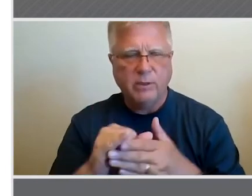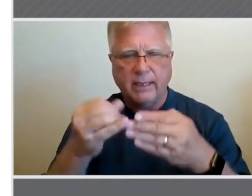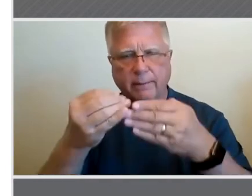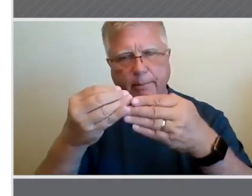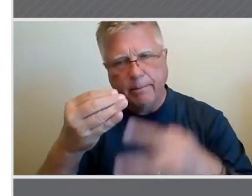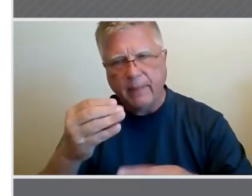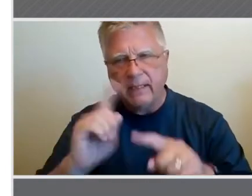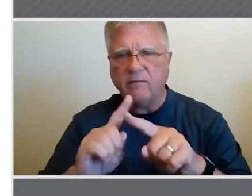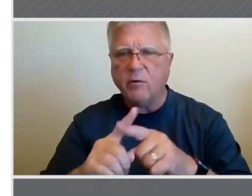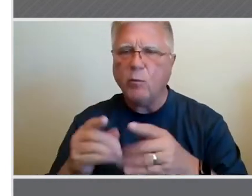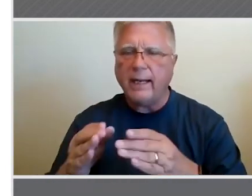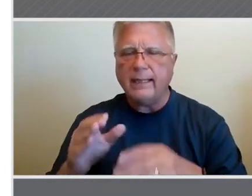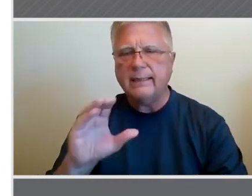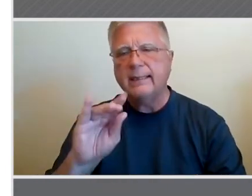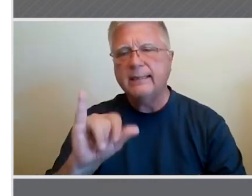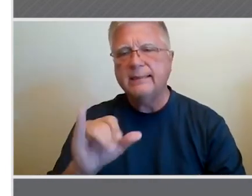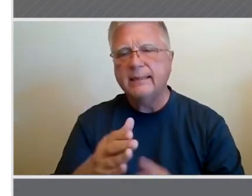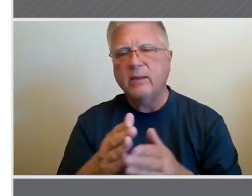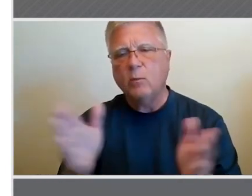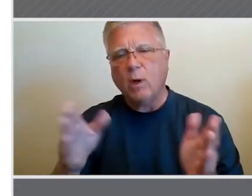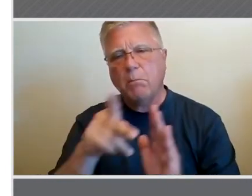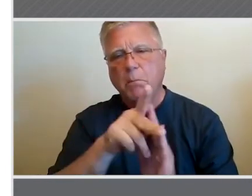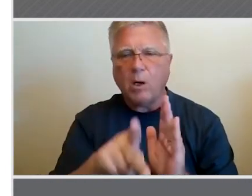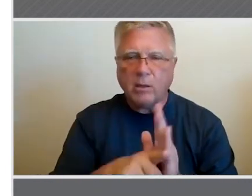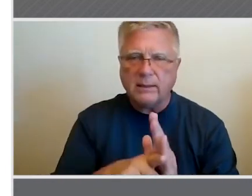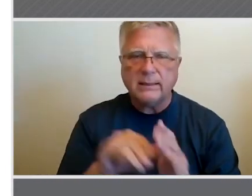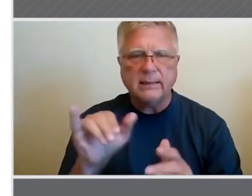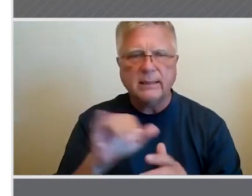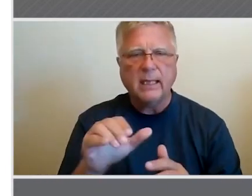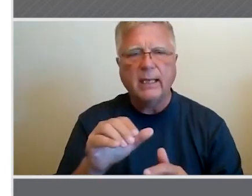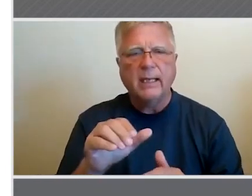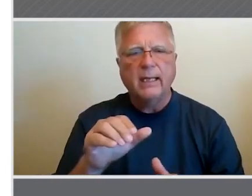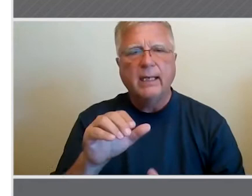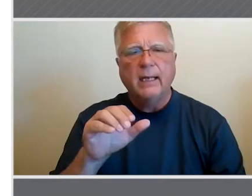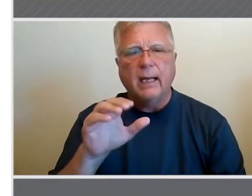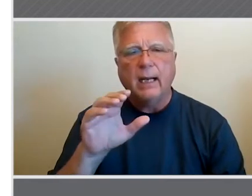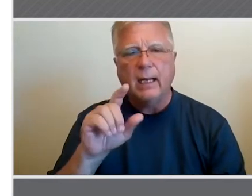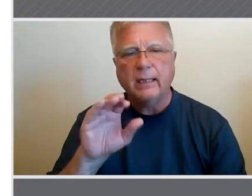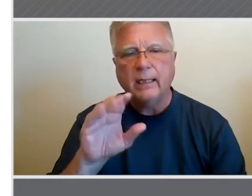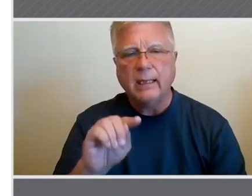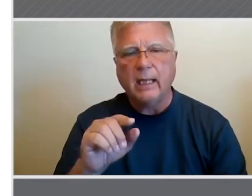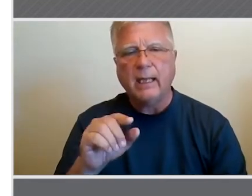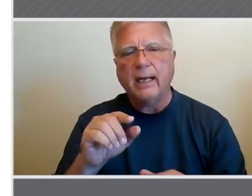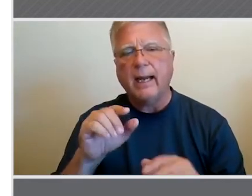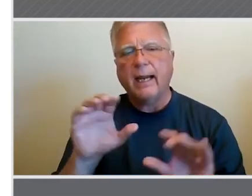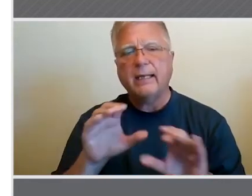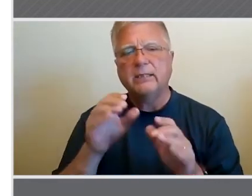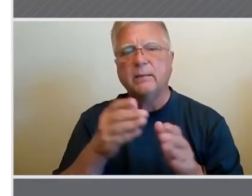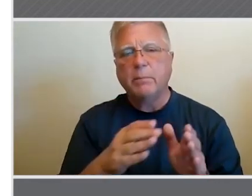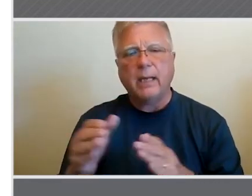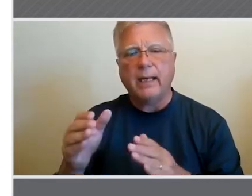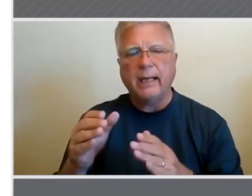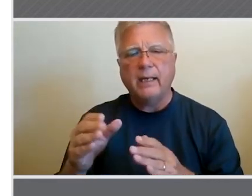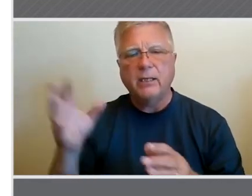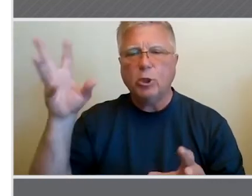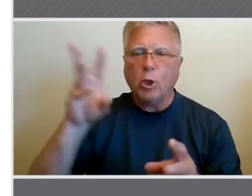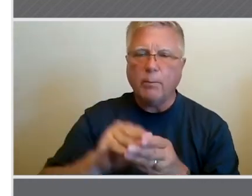We do that through city wide policy from things like the city's Climate Action Plan and resilient strategy to comprehensive housing strategy and other things,